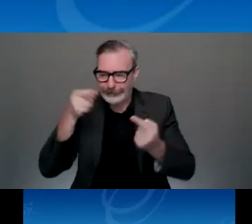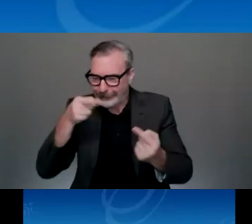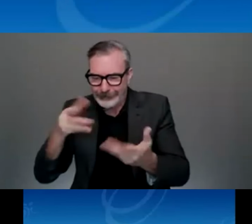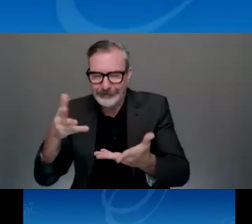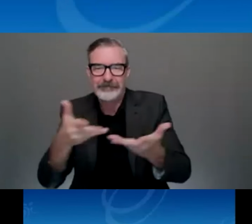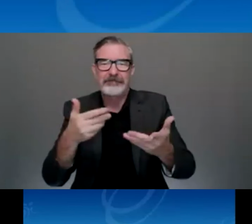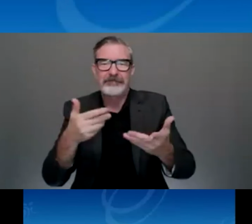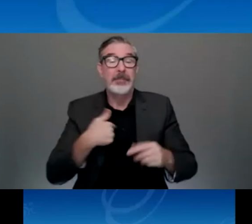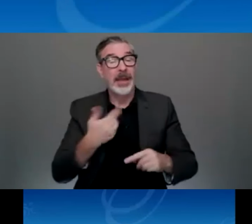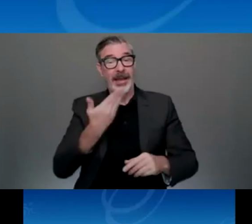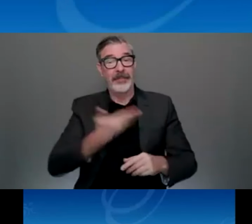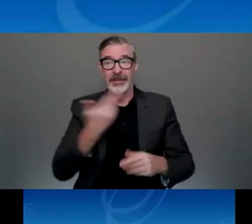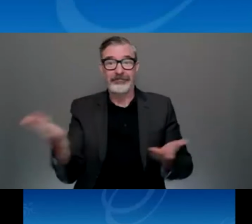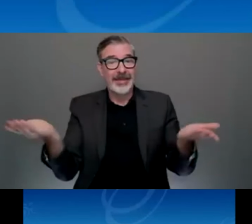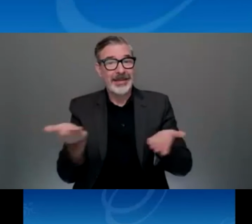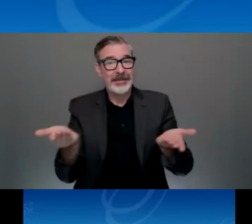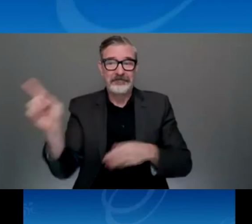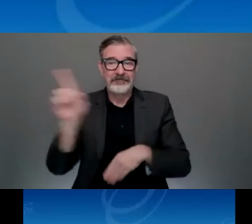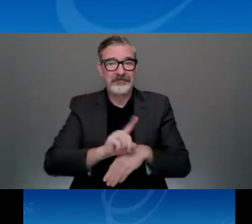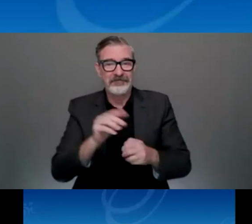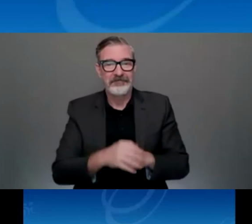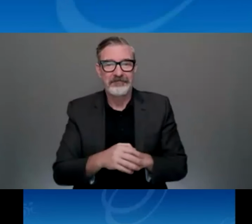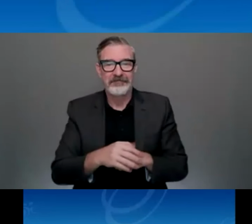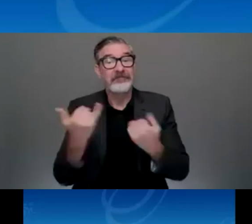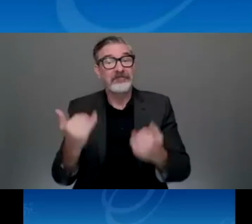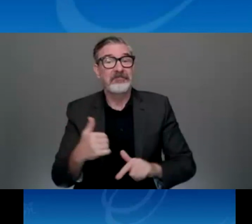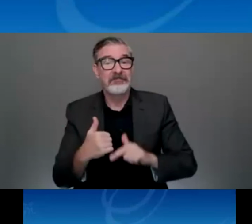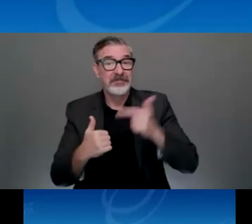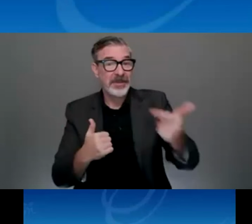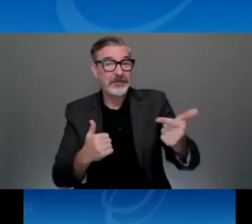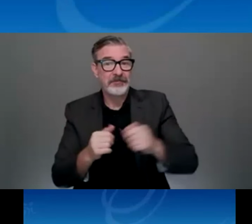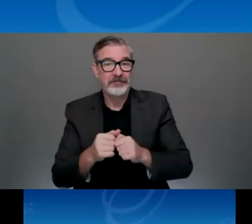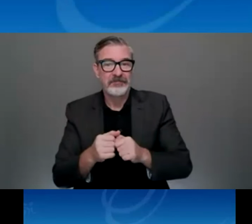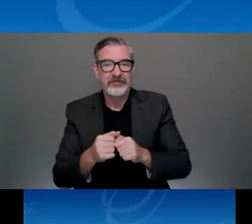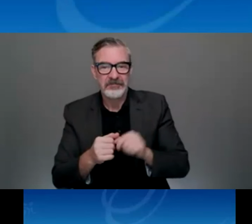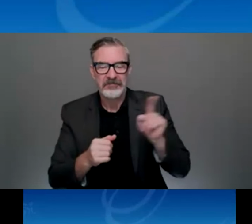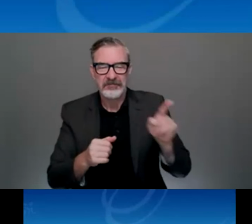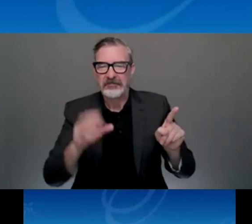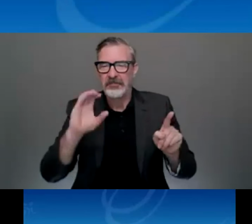And, I'll pass it over to the next panelist. Well, that's a very honest introduction.